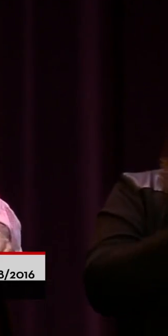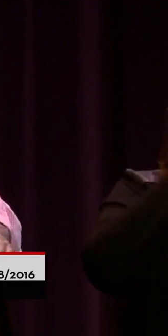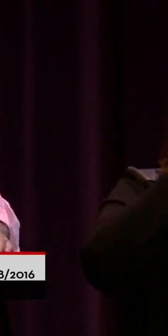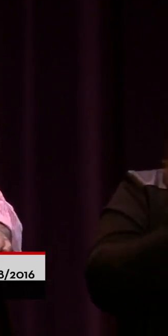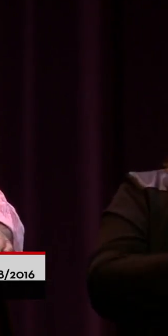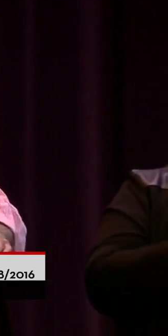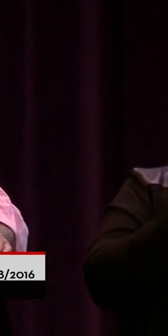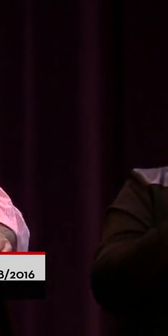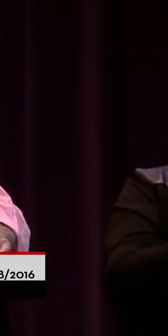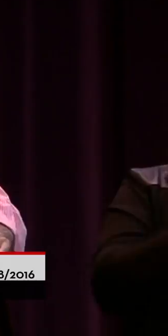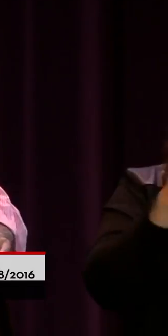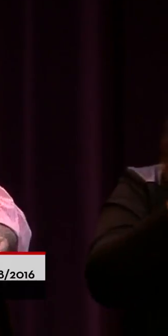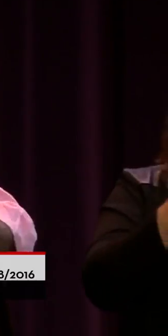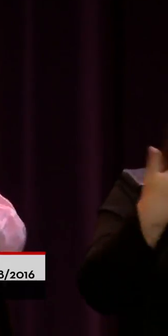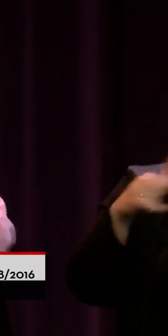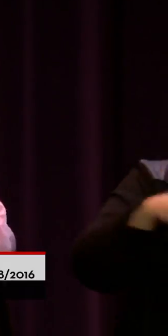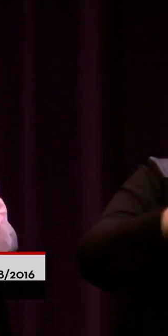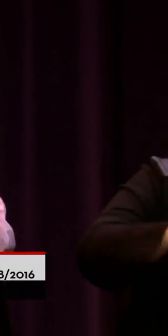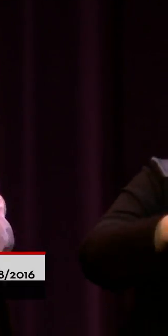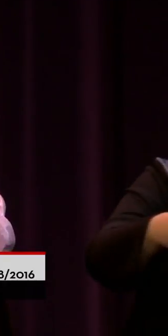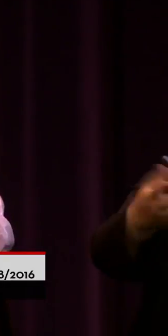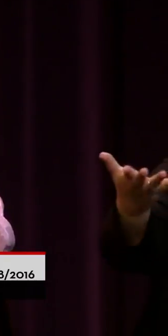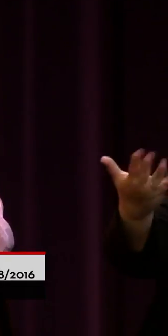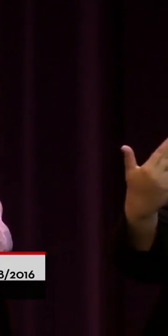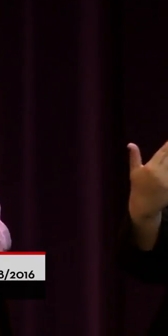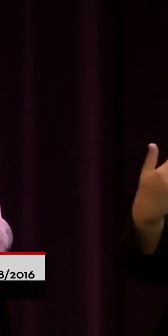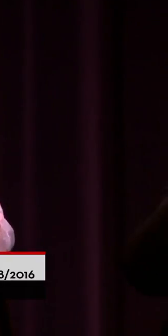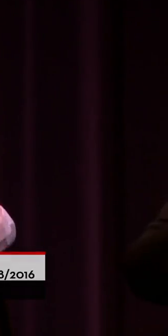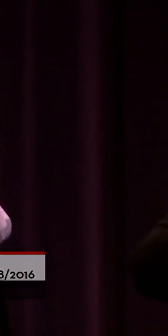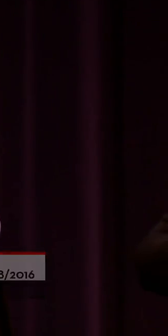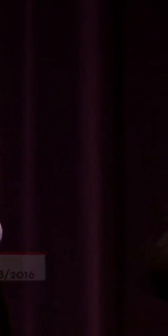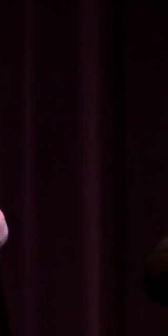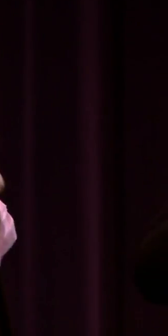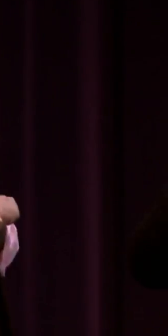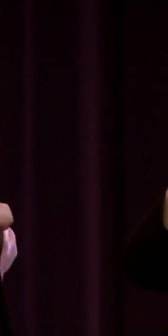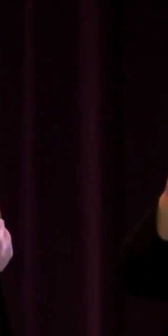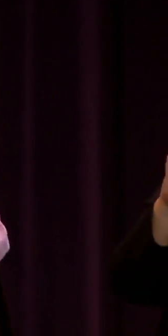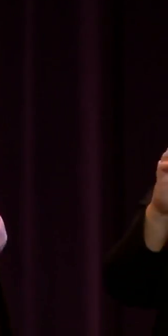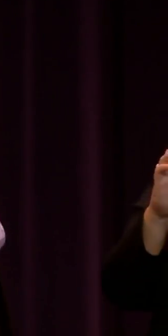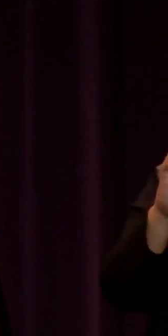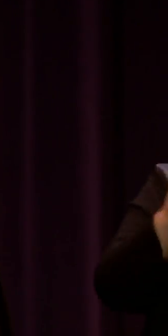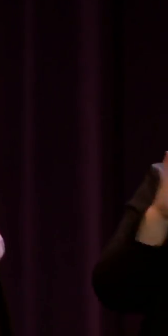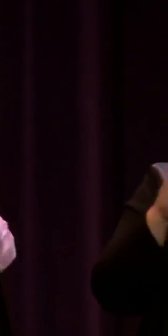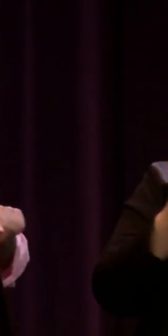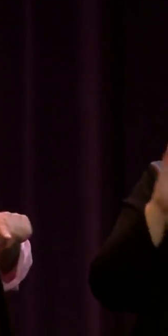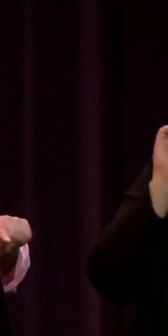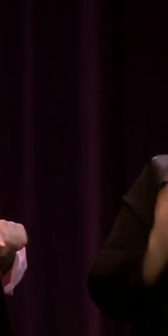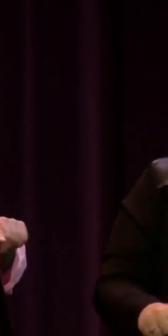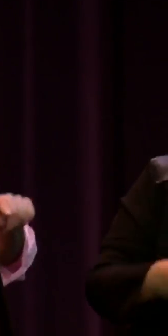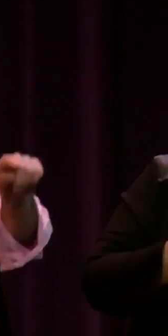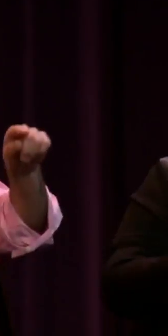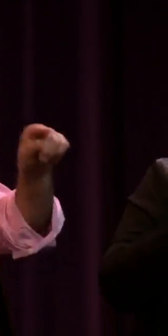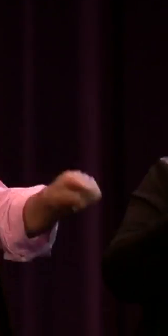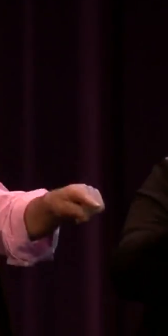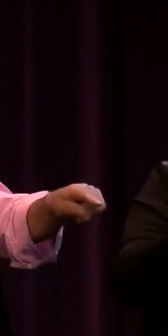HE STILL HAS TIME TO TELL US HE'S FOR US, TO SPEAK TO US IN D.C. FOR D.C.